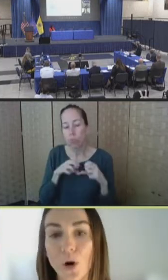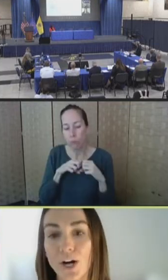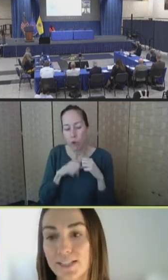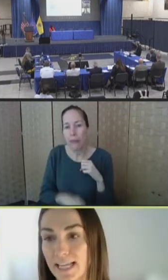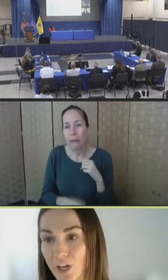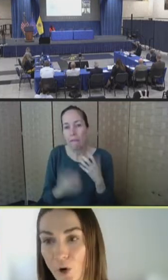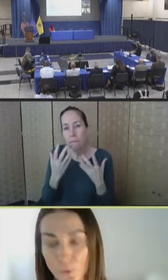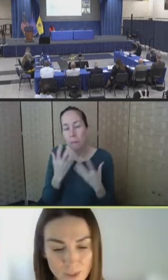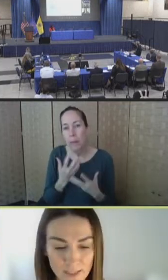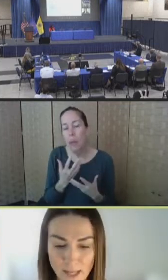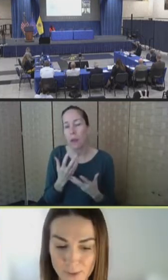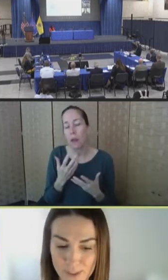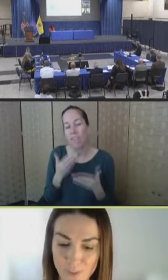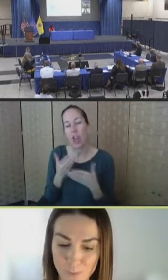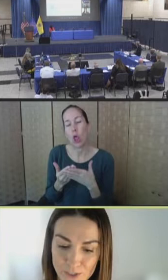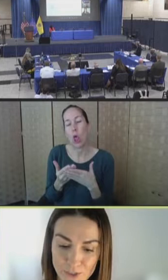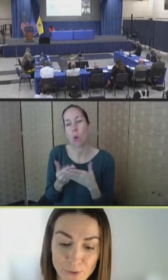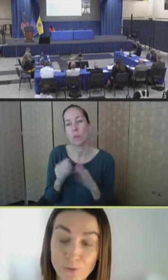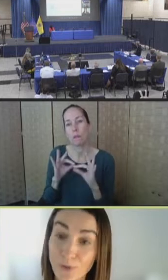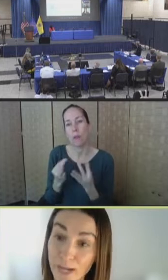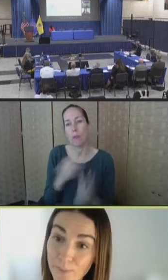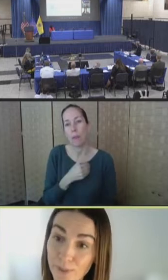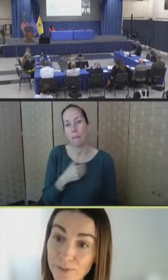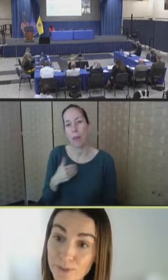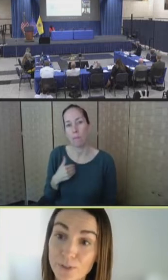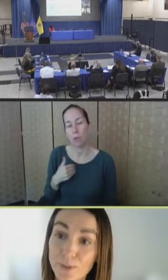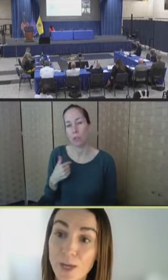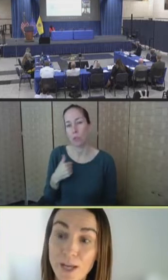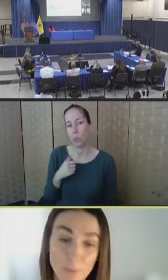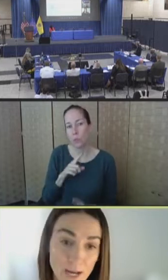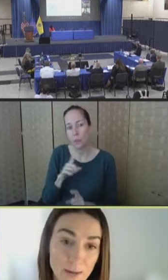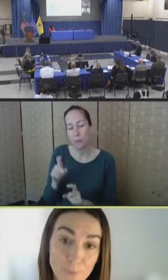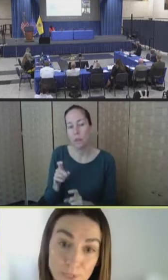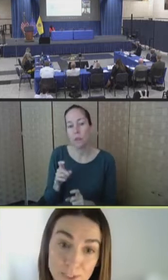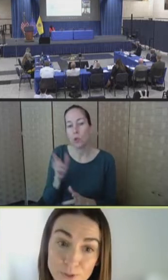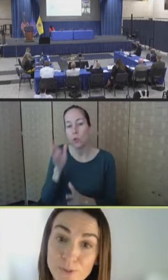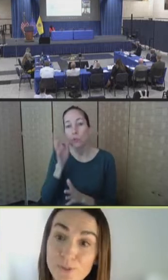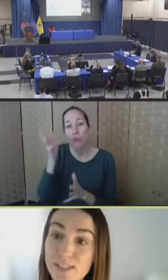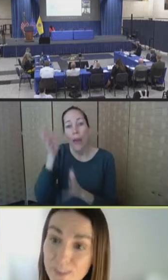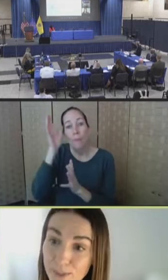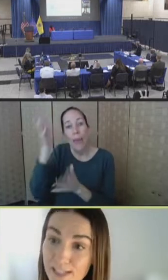our data only allows us to speak to grandparental, parental, siblings,